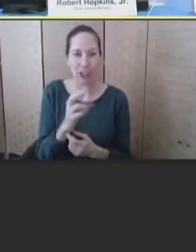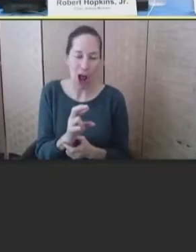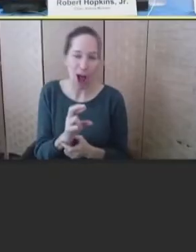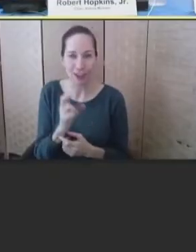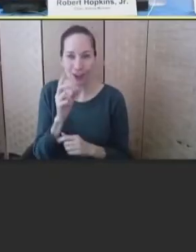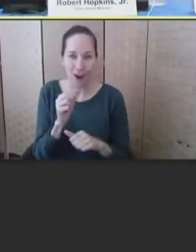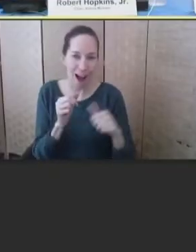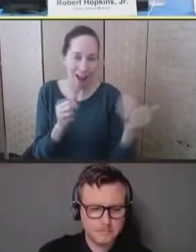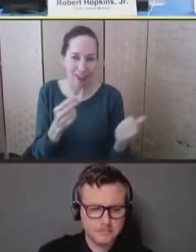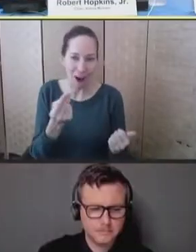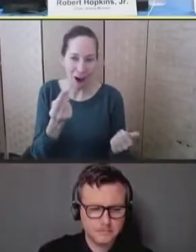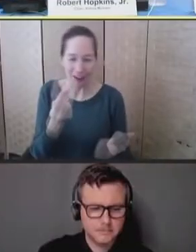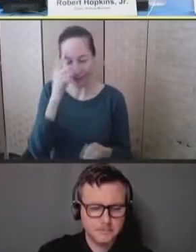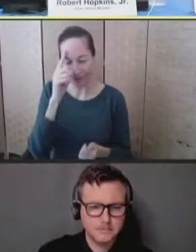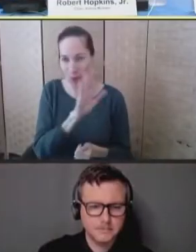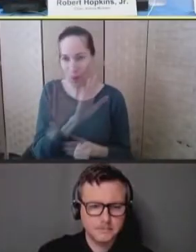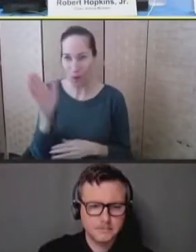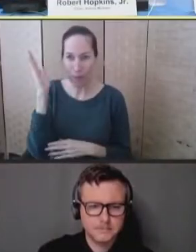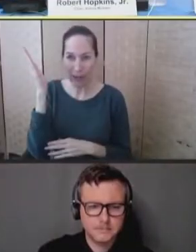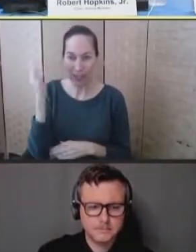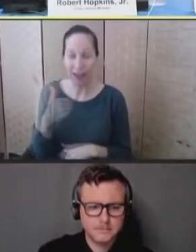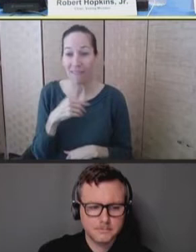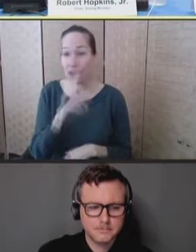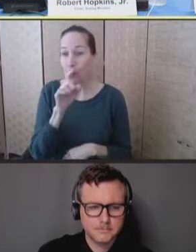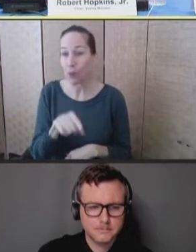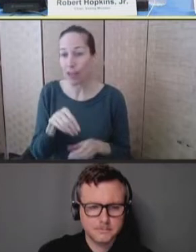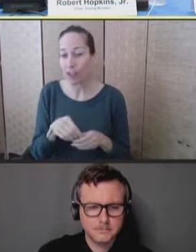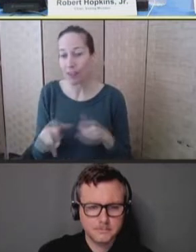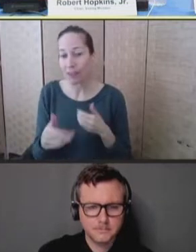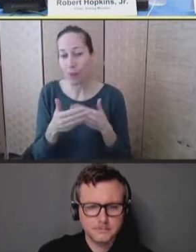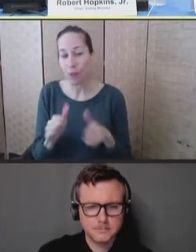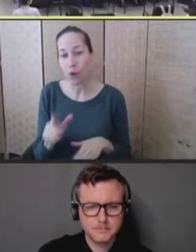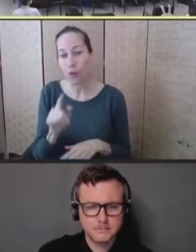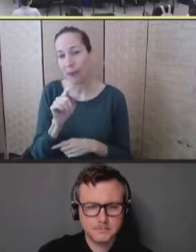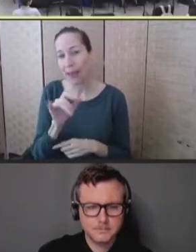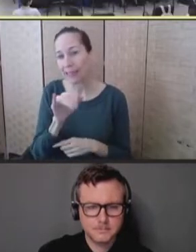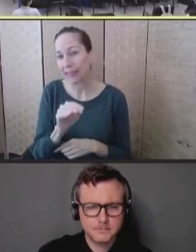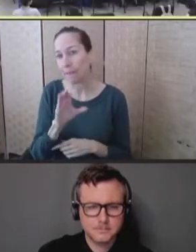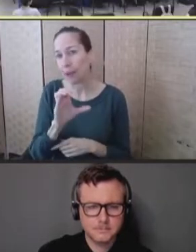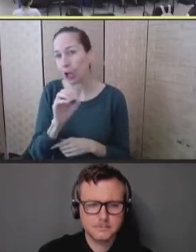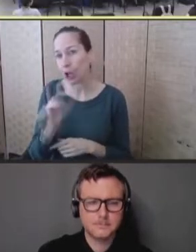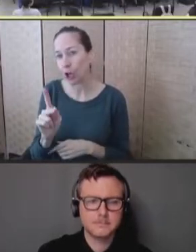We've got a question here in the room from Tim Cook [phonetic sp]. Tim Cook: Thank you for the overview.